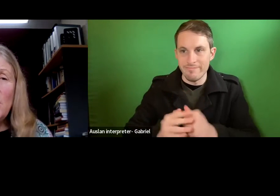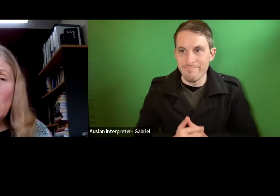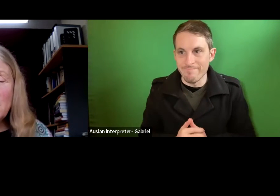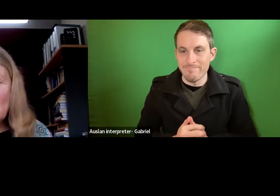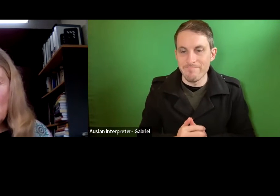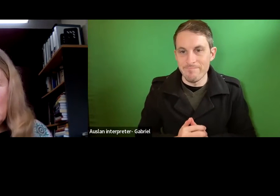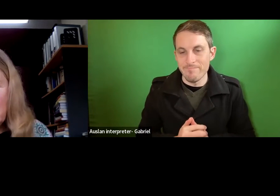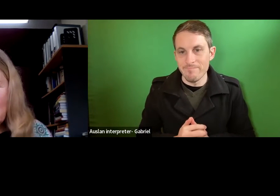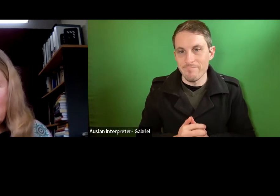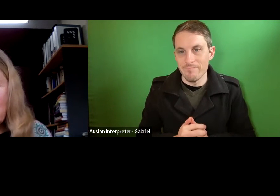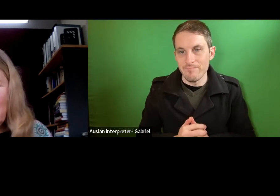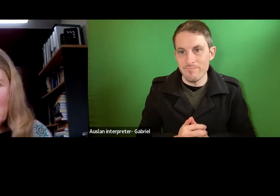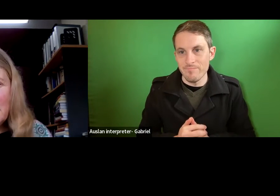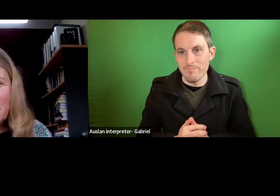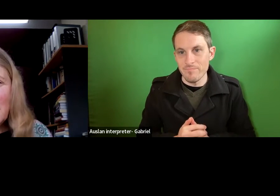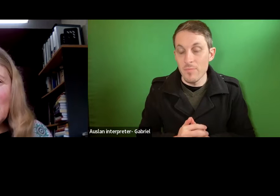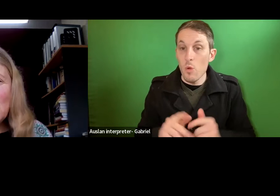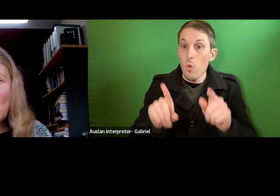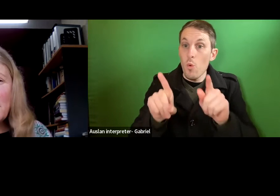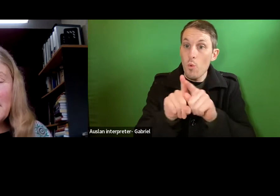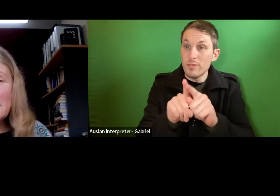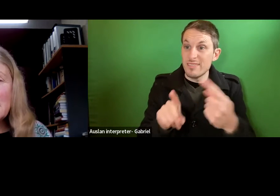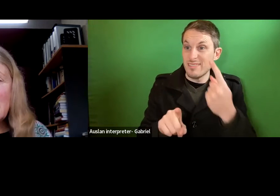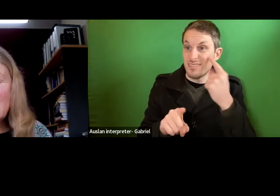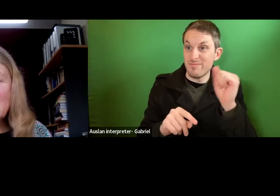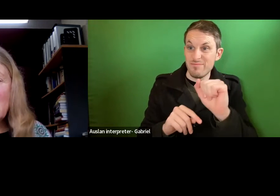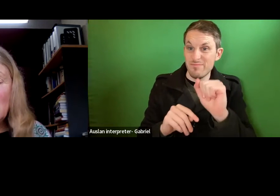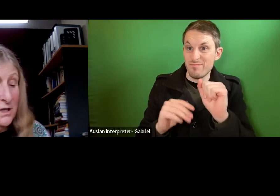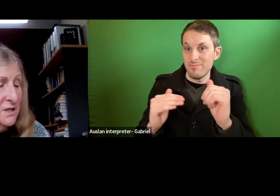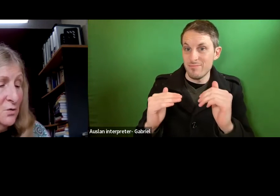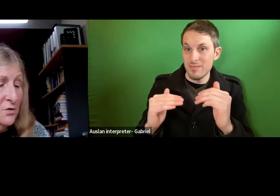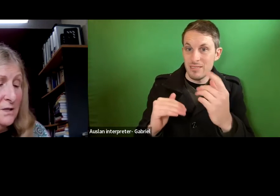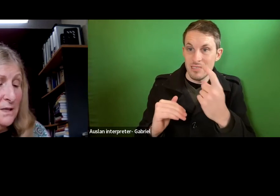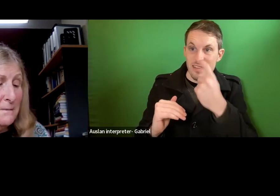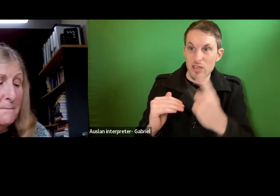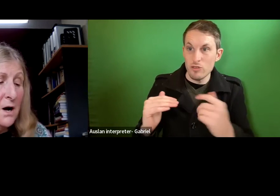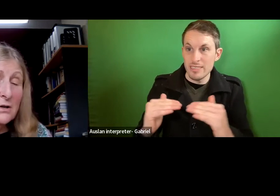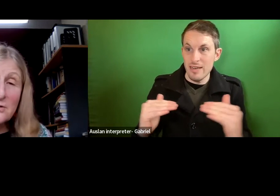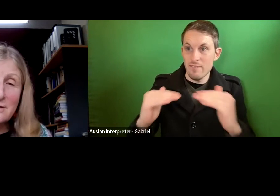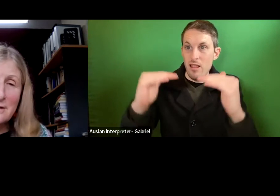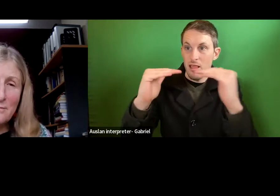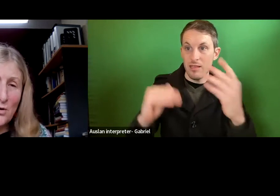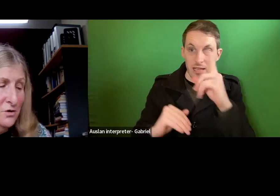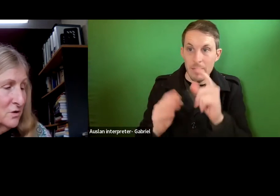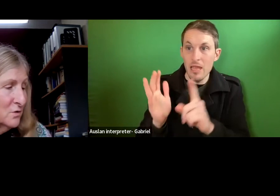We also look at levels of severity and we talk about a learning disorder as being mild, moderate,